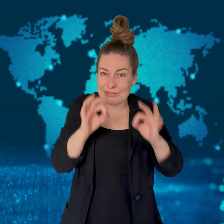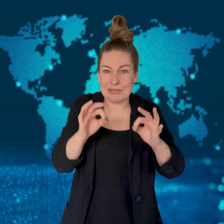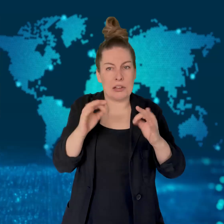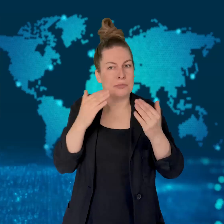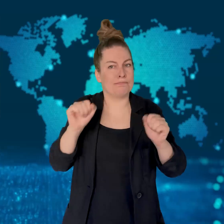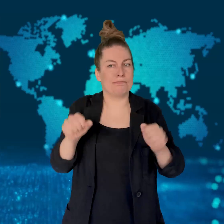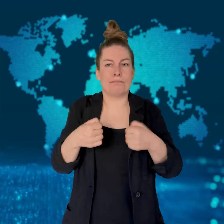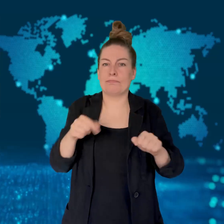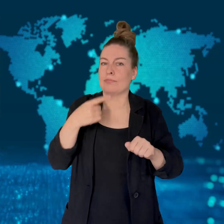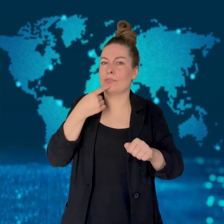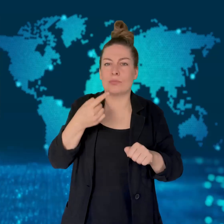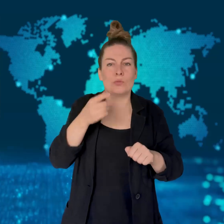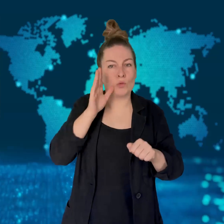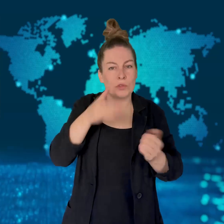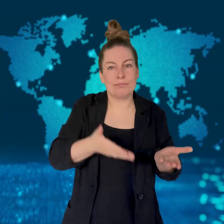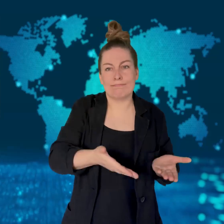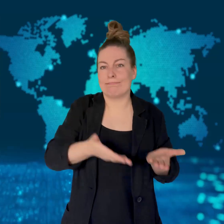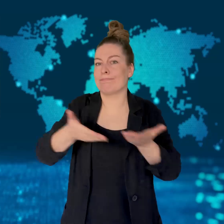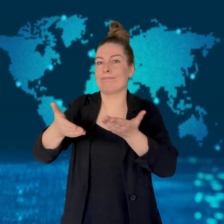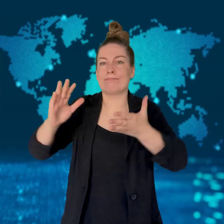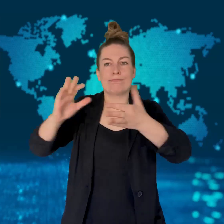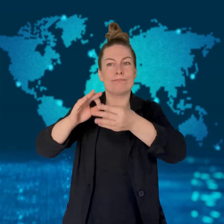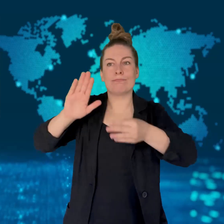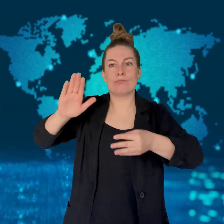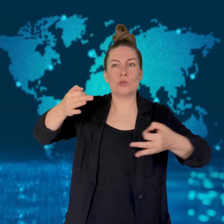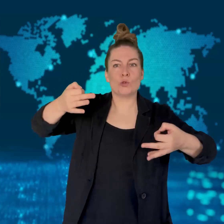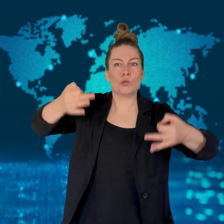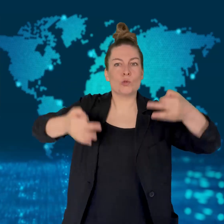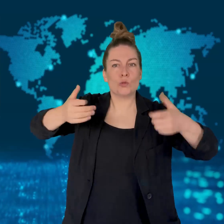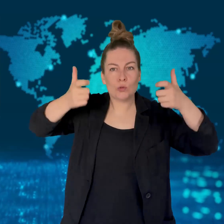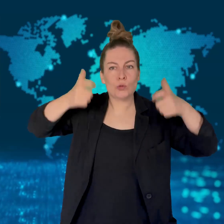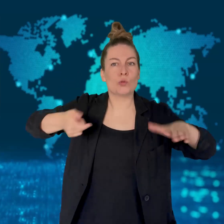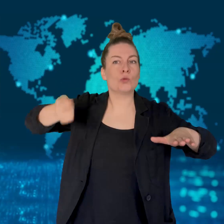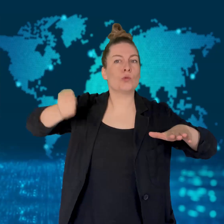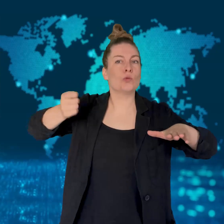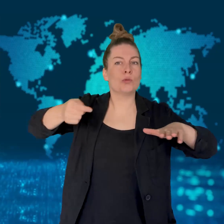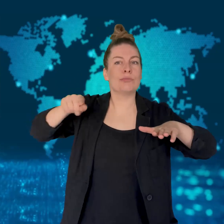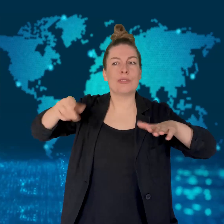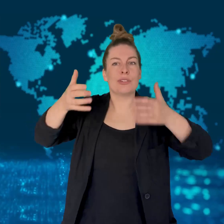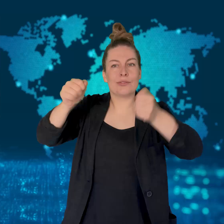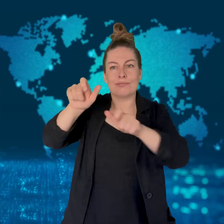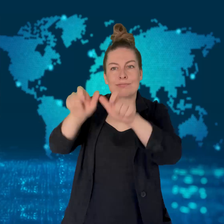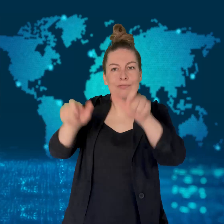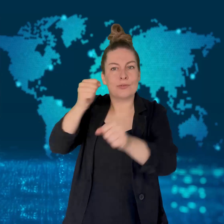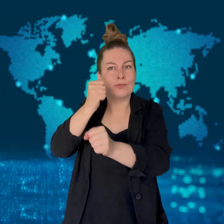Forensic evidence will be used to positively identify the bodies